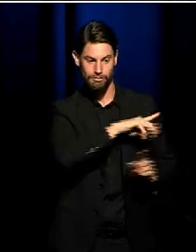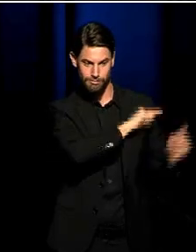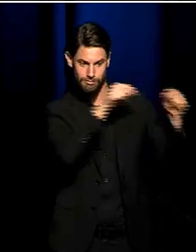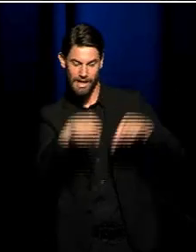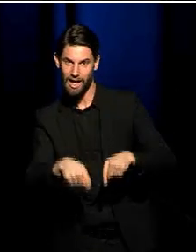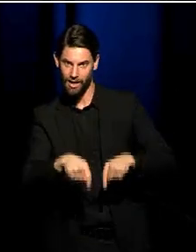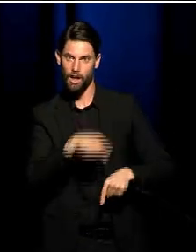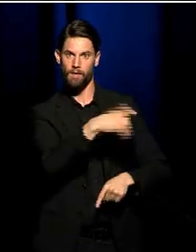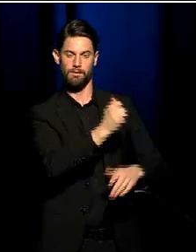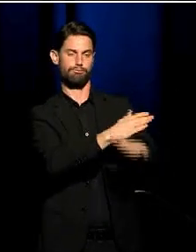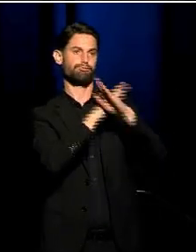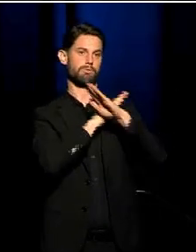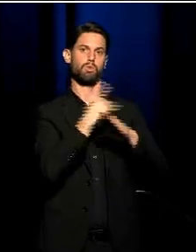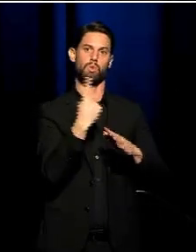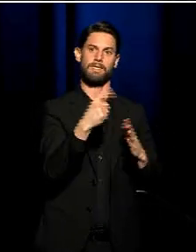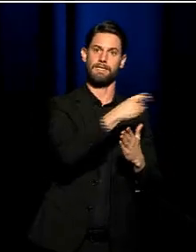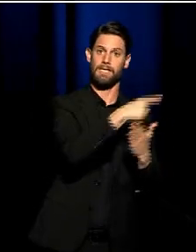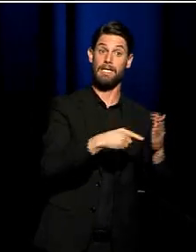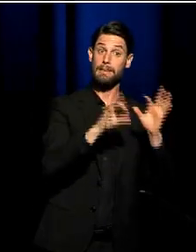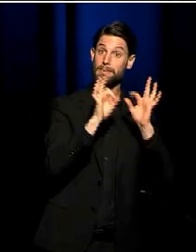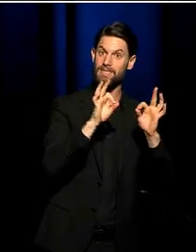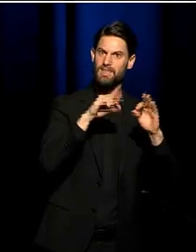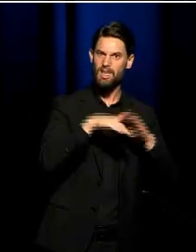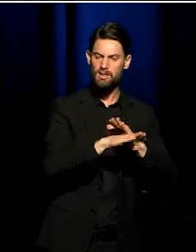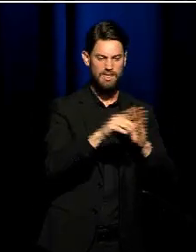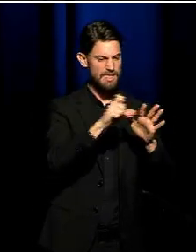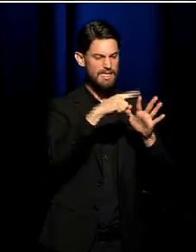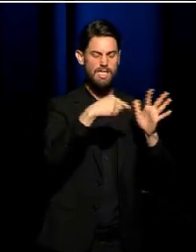spoke about the rights-based focus of the Royal Commission, being guided by